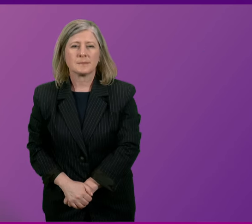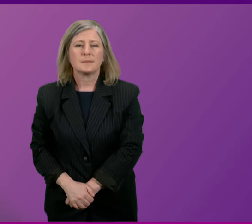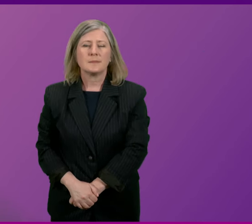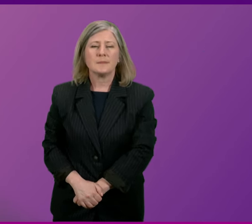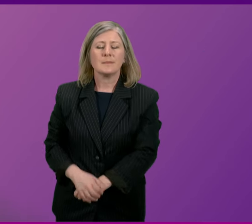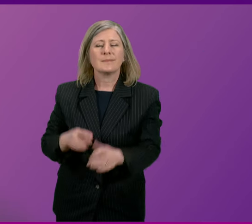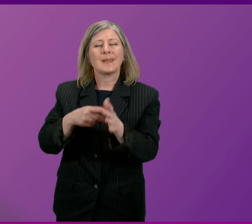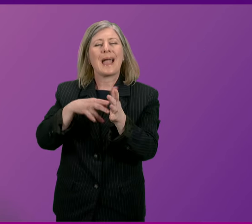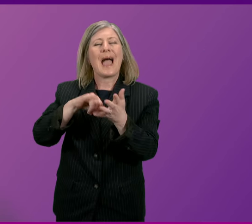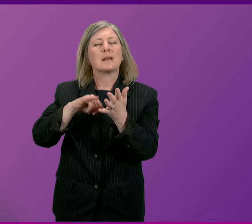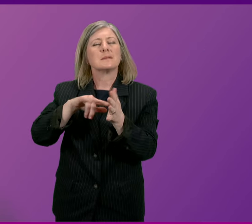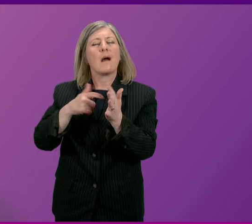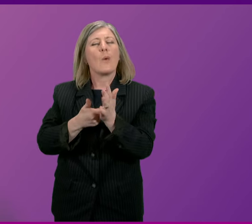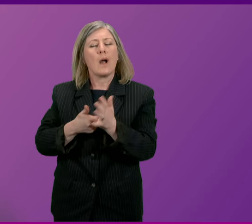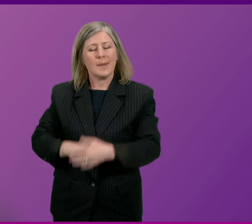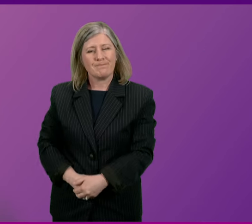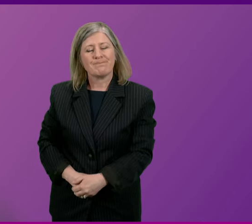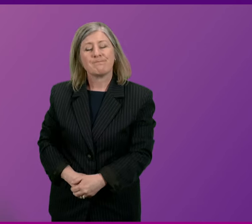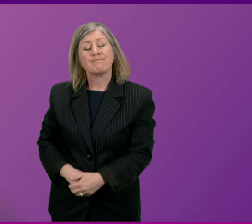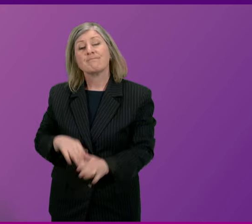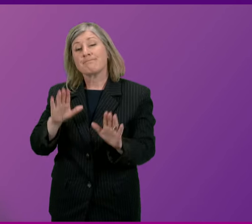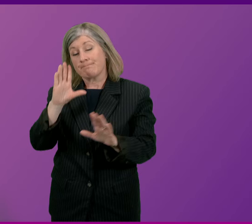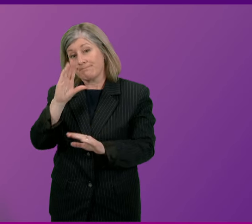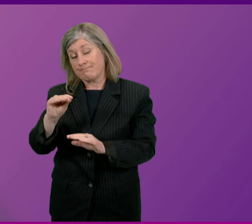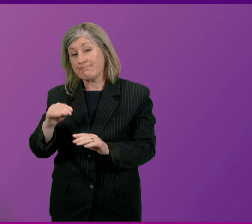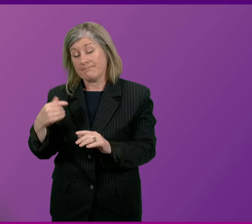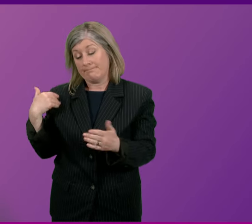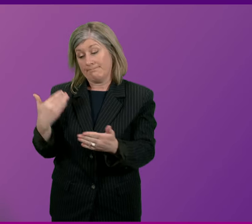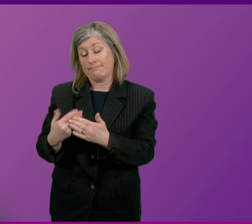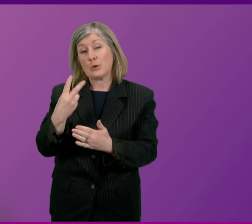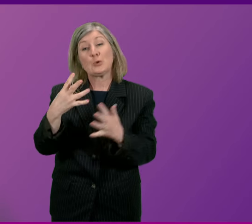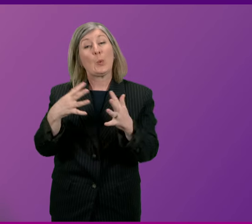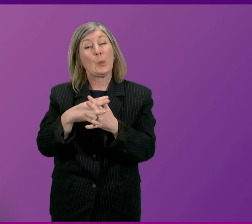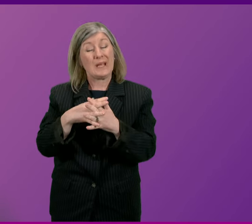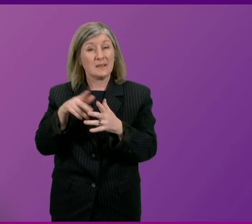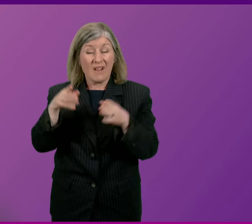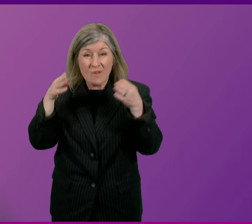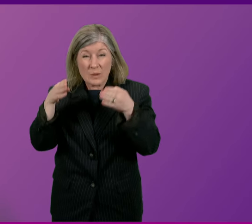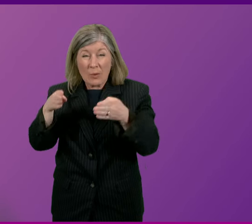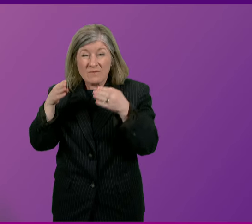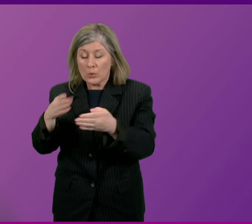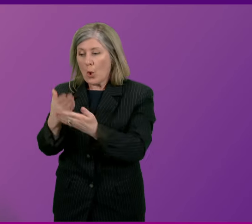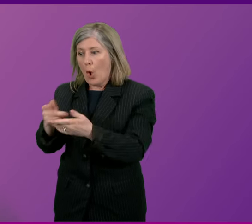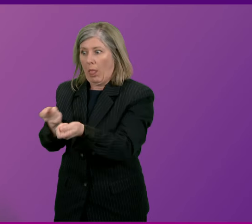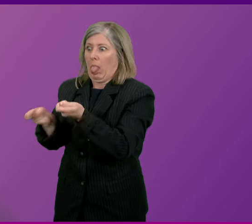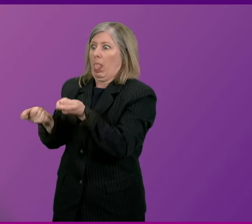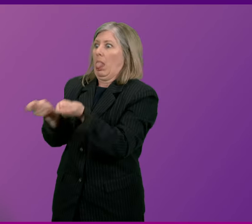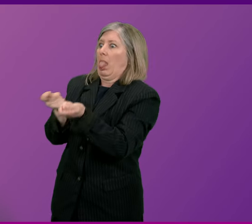The past two weeks have been all about managing the Scottish National Party and have had nothing to do with running our country or delivering for Scotland. However,